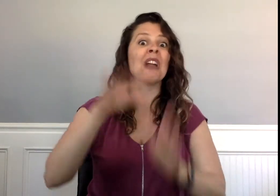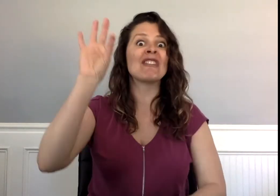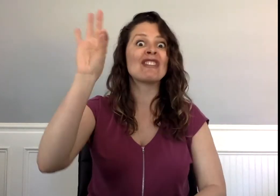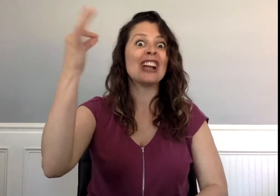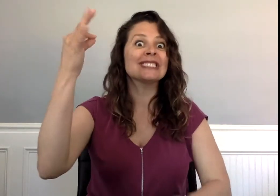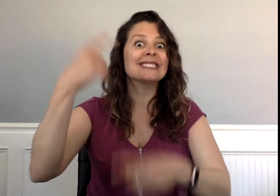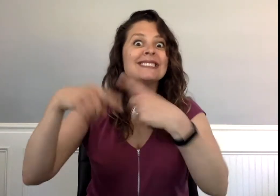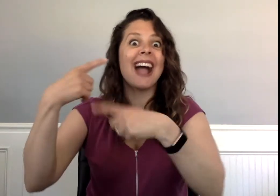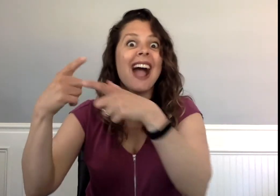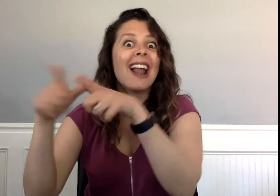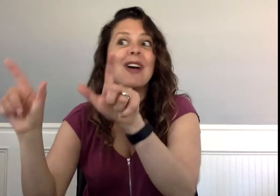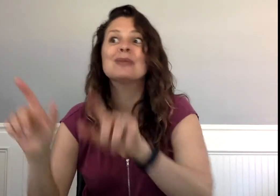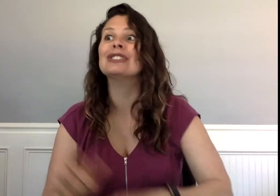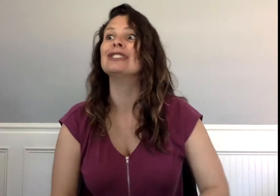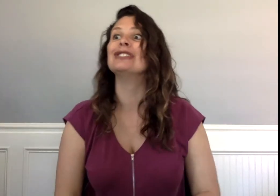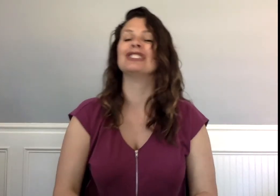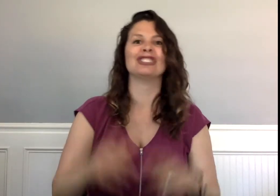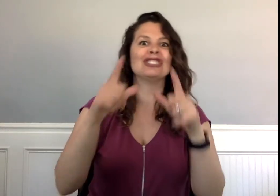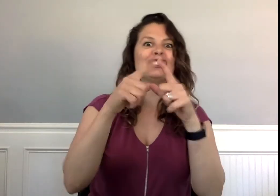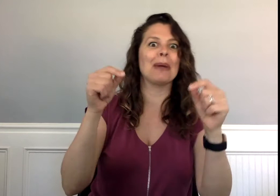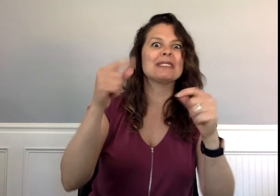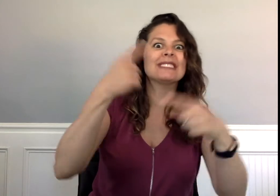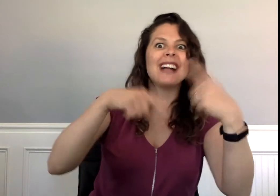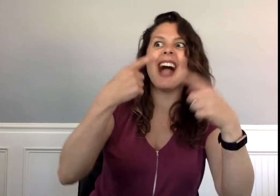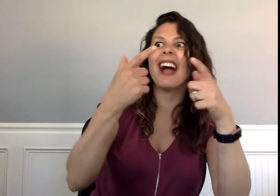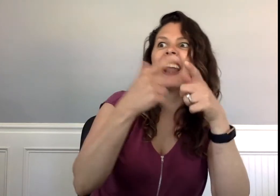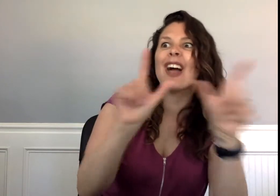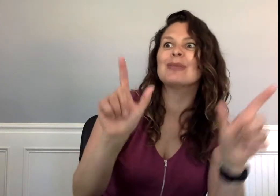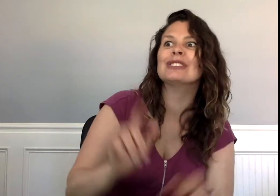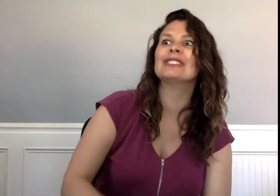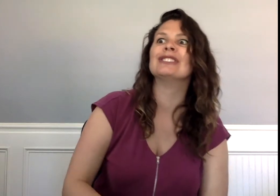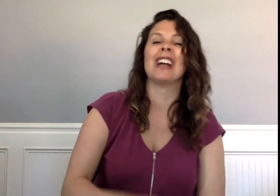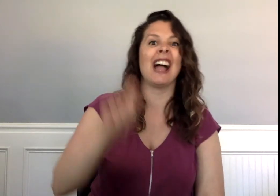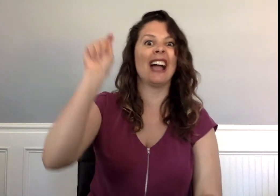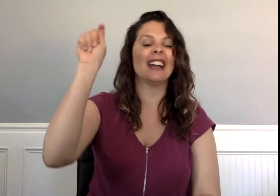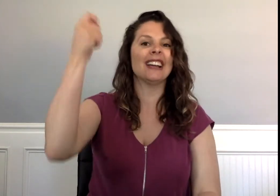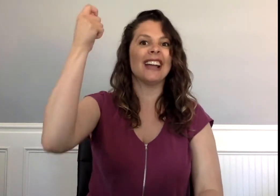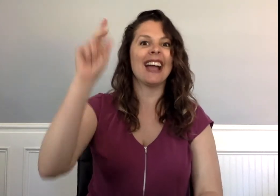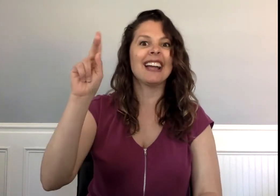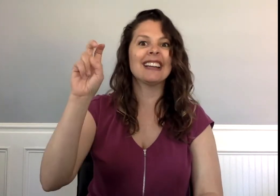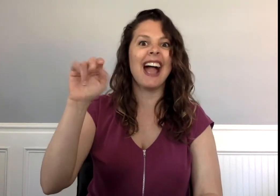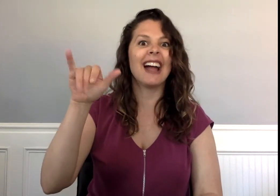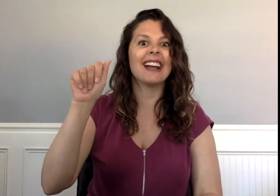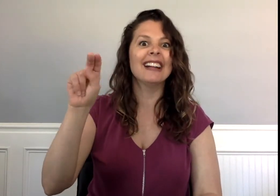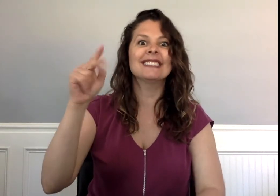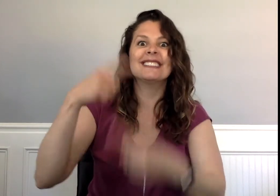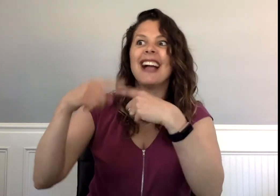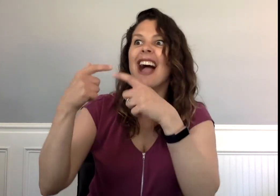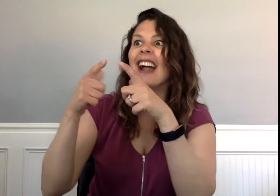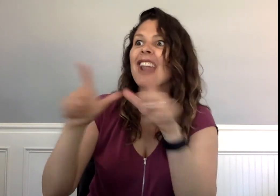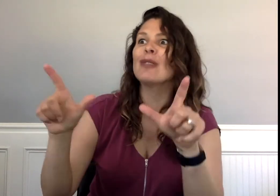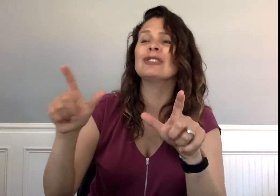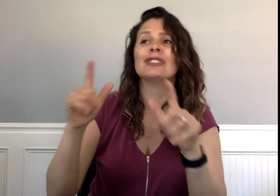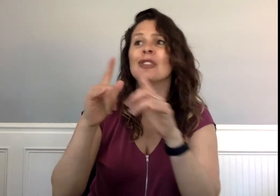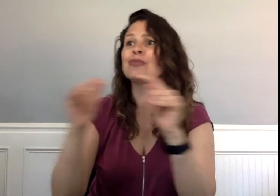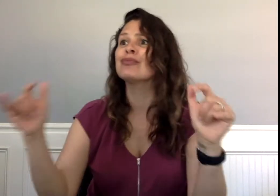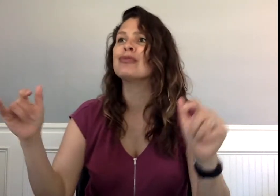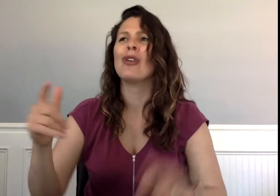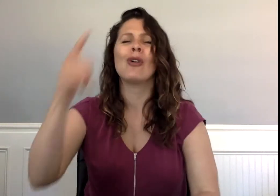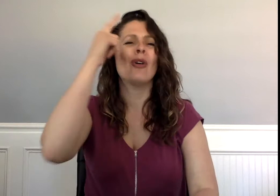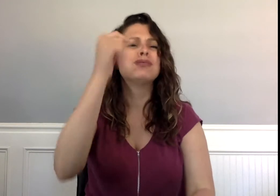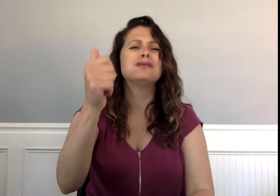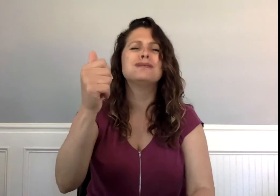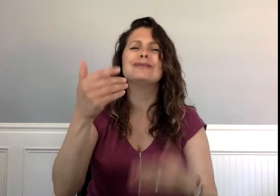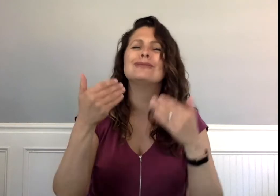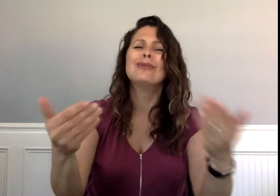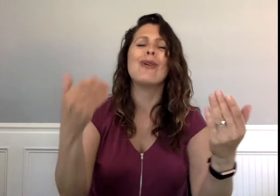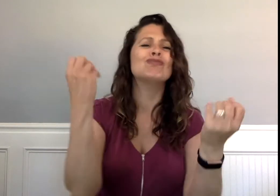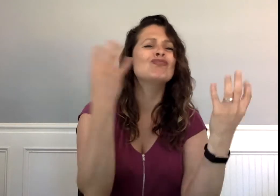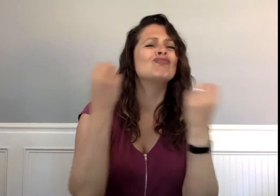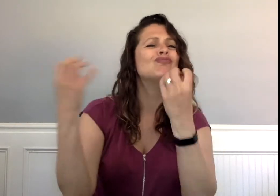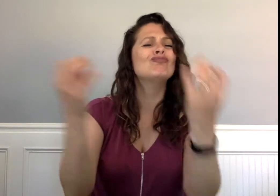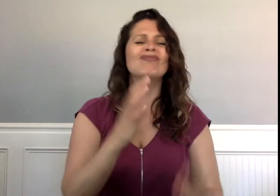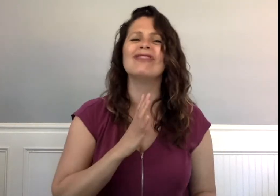French Sign Language, Japanese Sign Language, Kenyan Sign Language, etc.